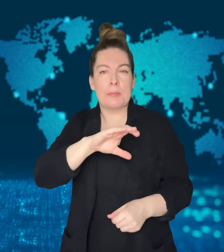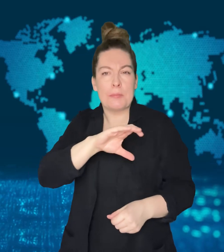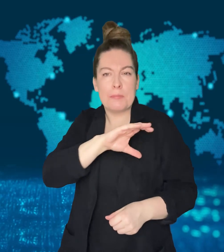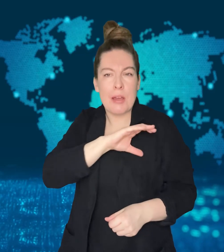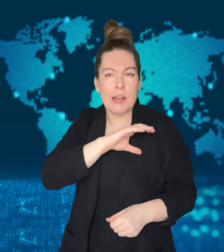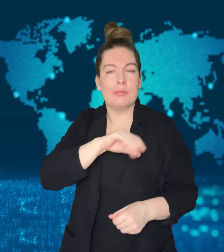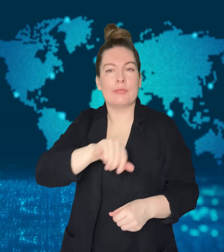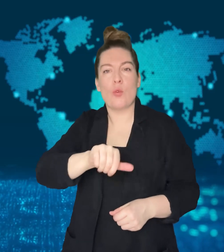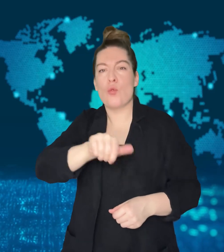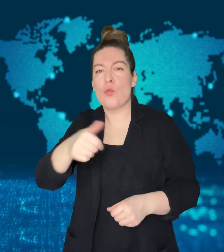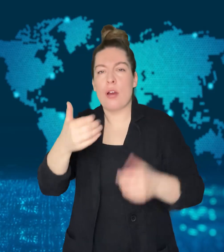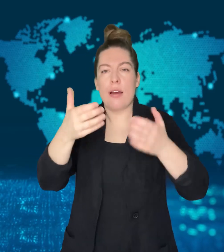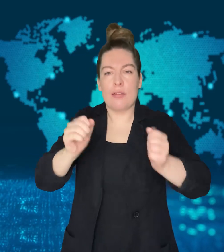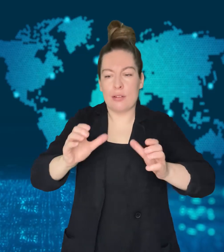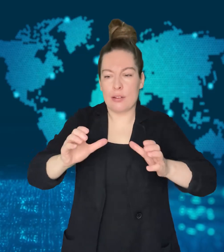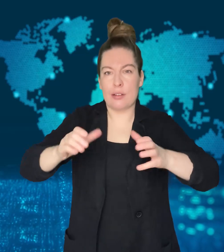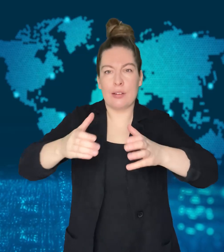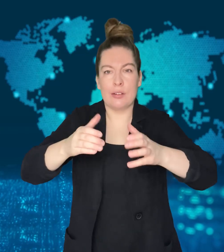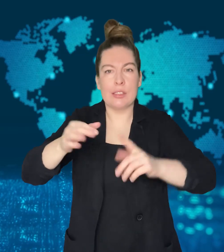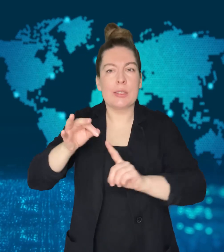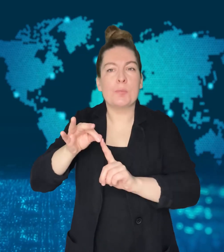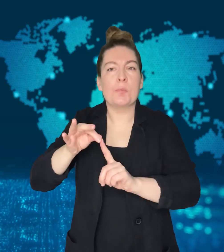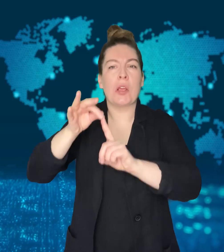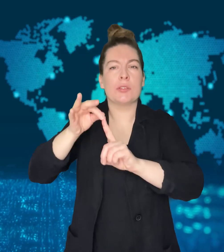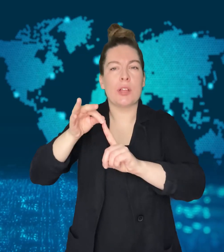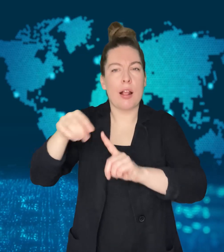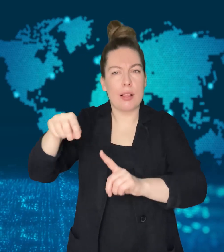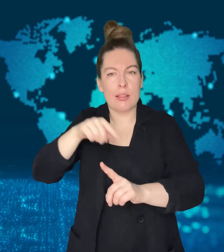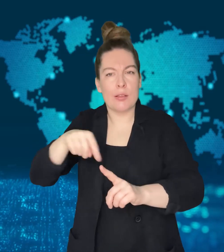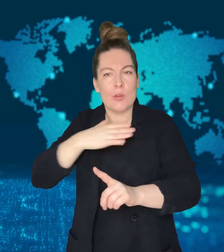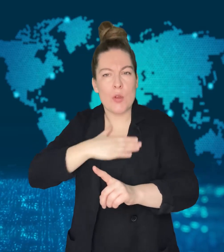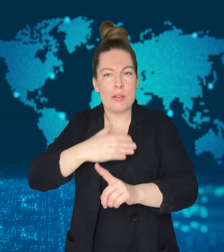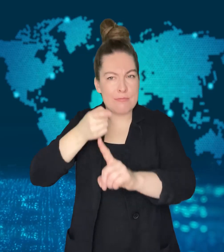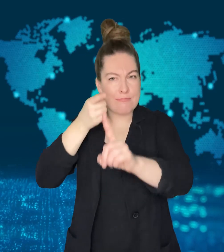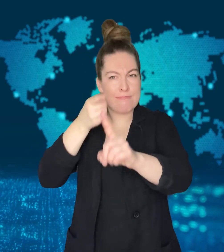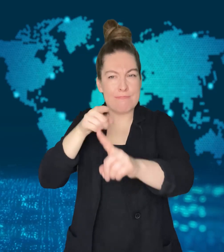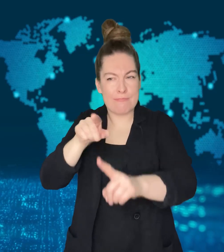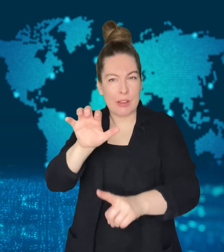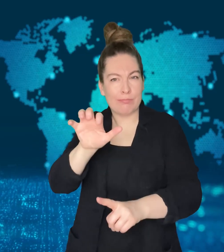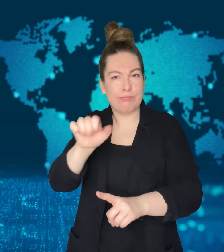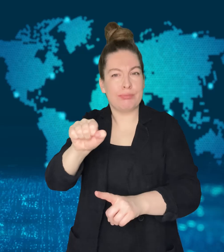The country's Special Task Force, Kolkata Police,